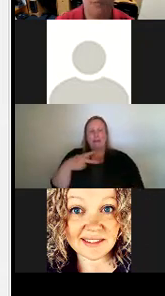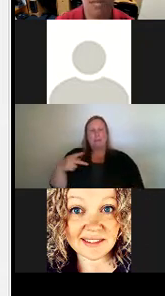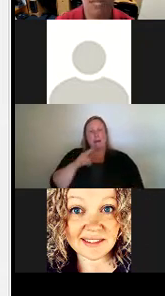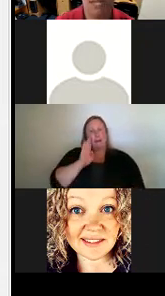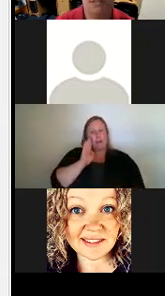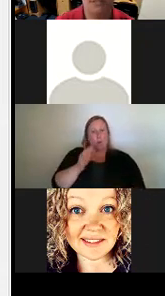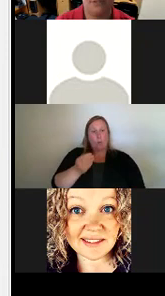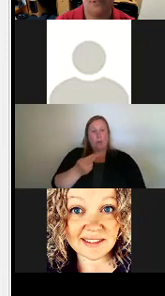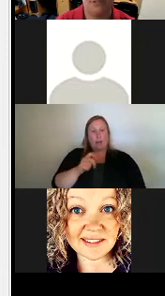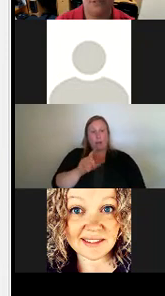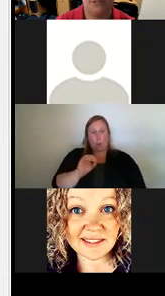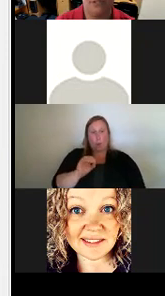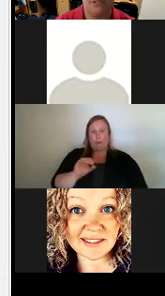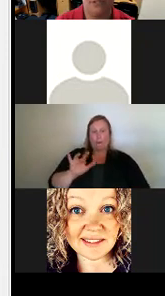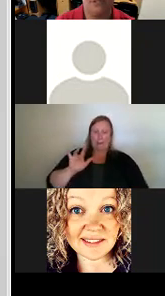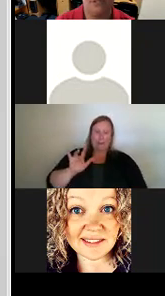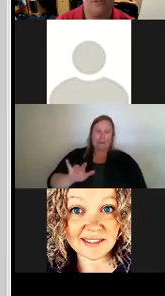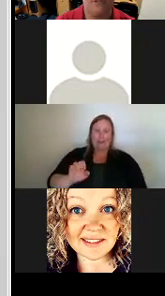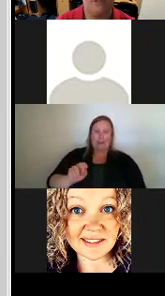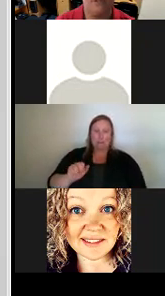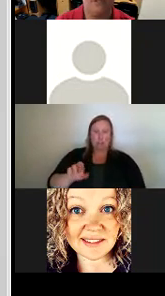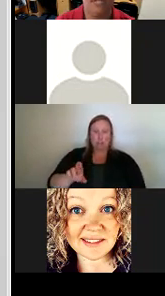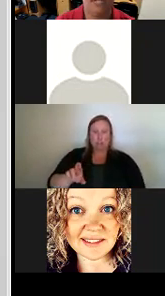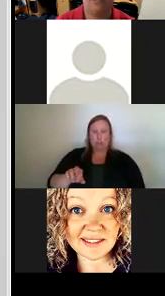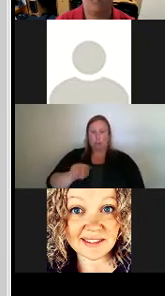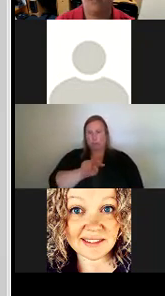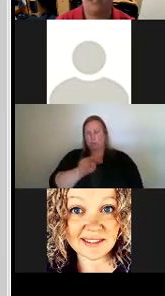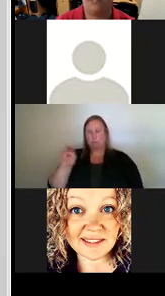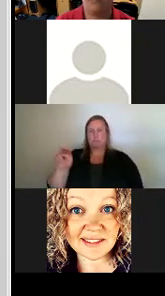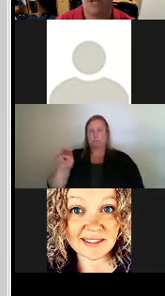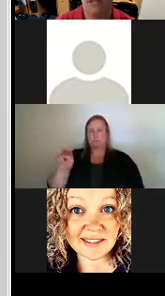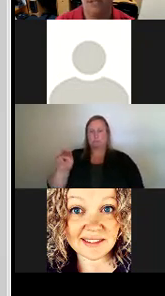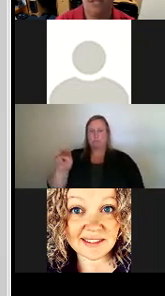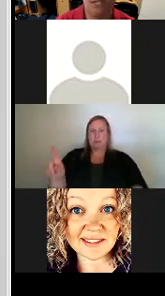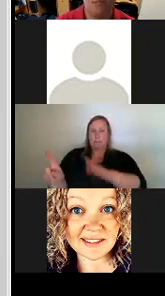WHEN I HIT "ENTER," IT APPEARS IN THE RIGHT IN BRAILLE.